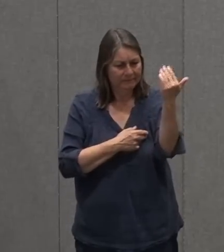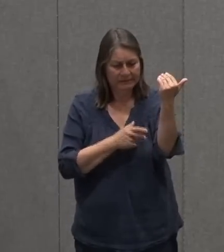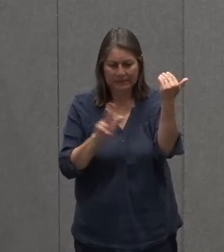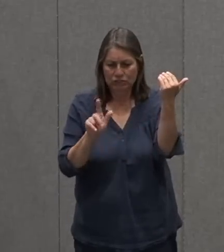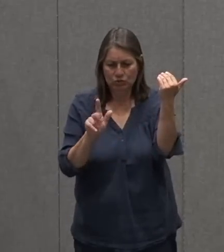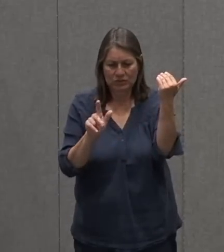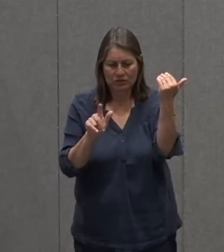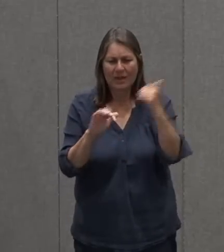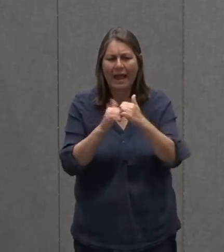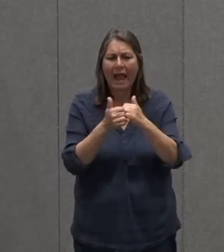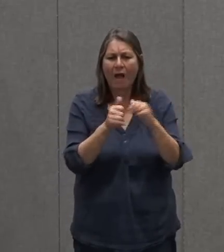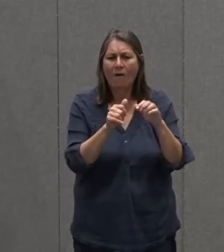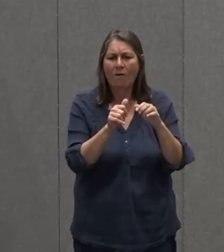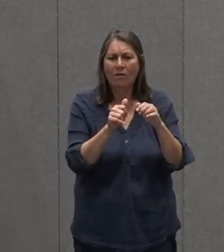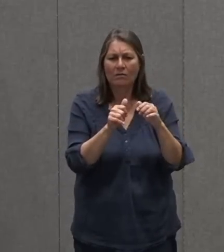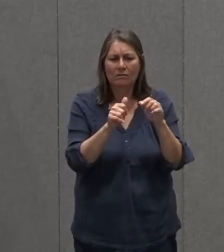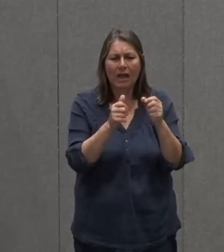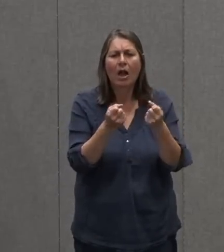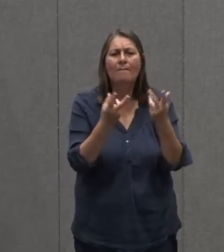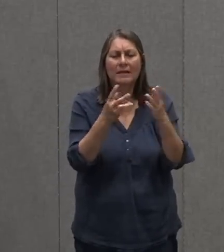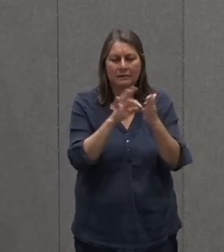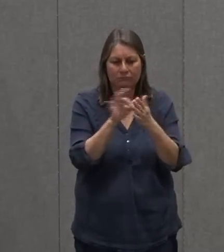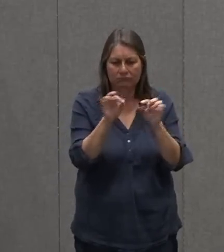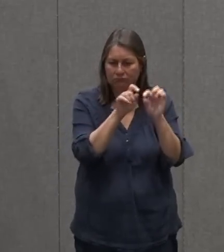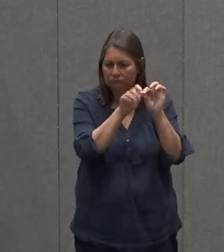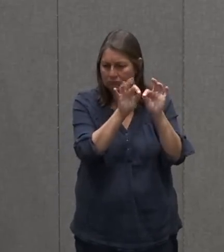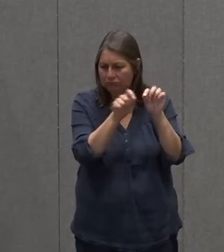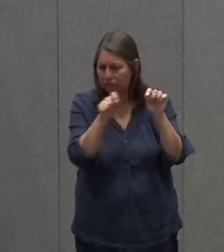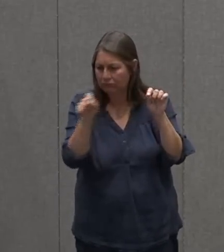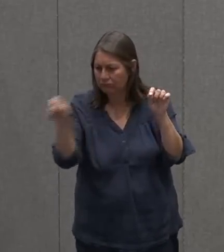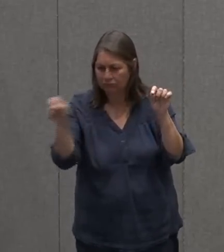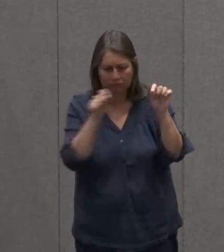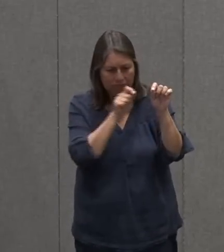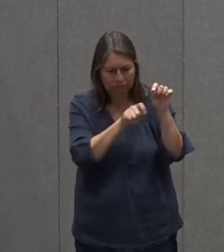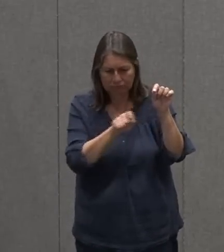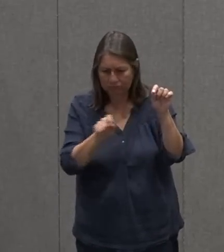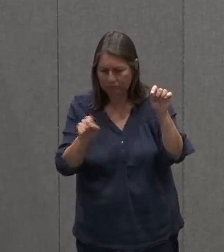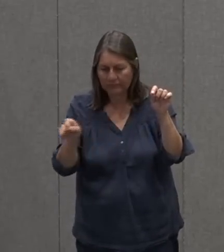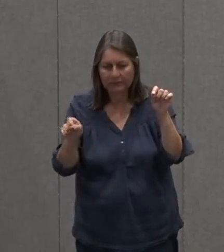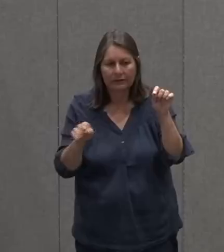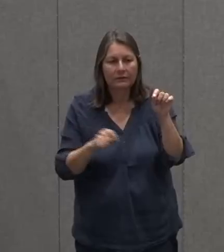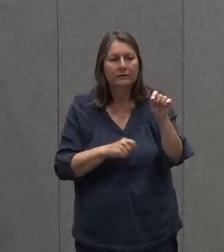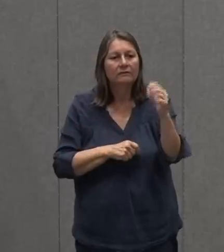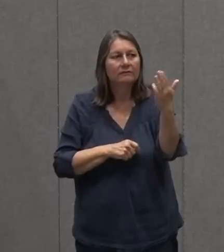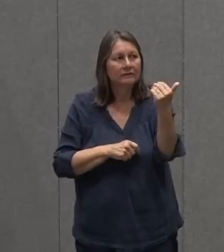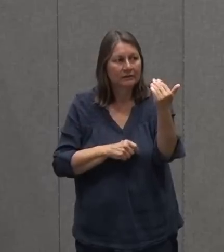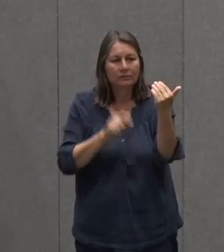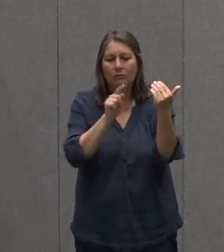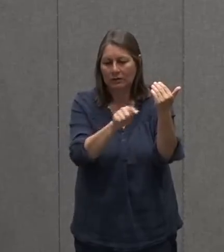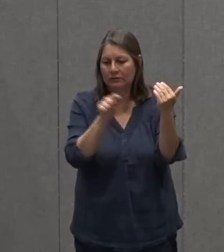So, if we know there's how many spaces, one, two, three, four, five.